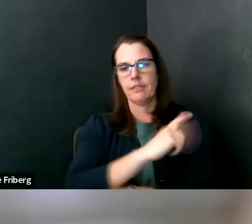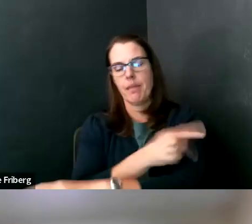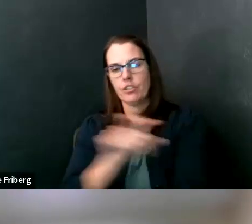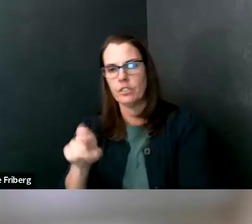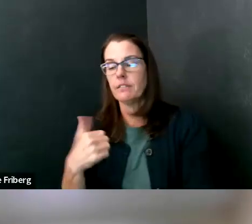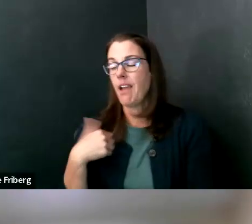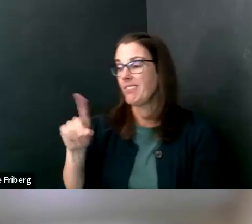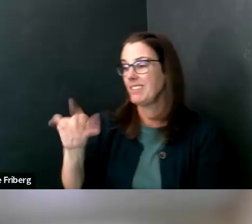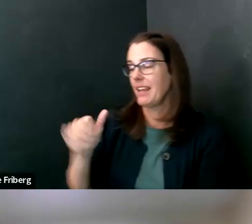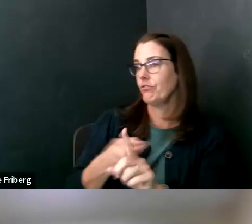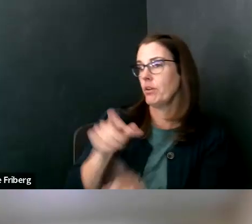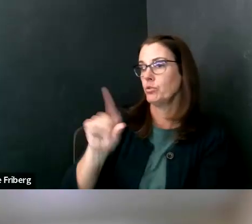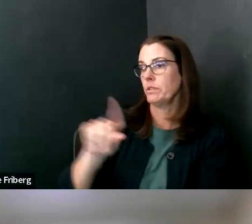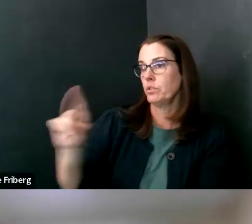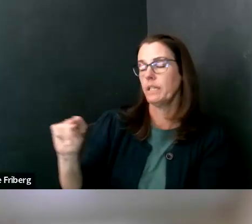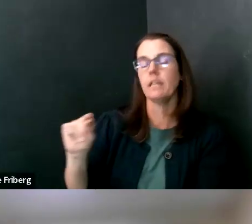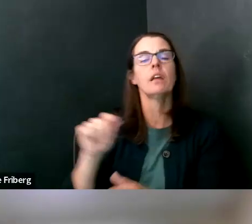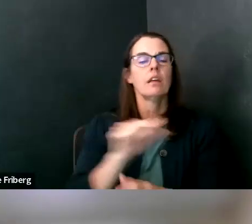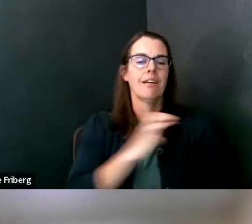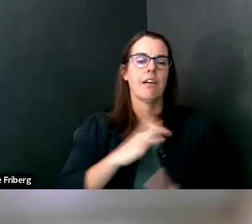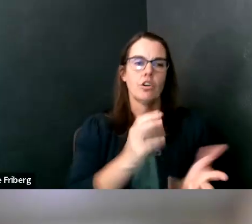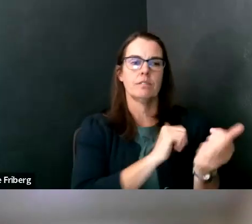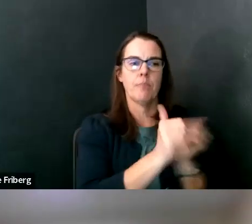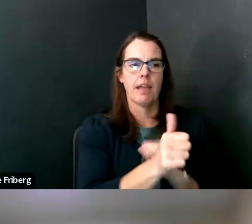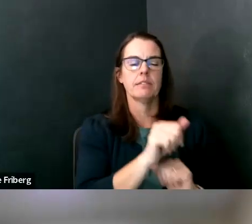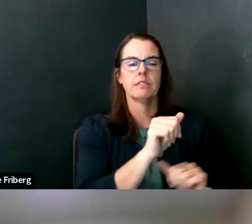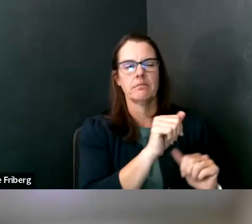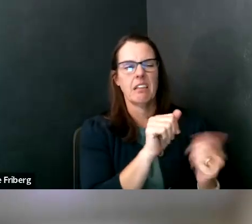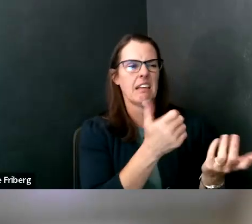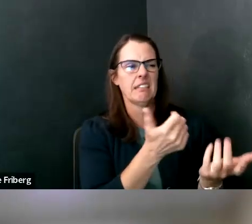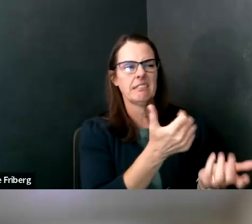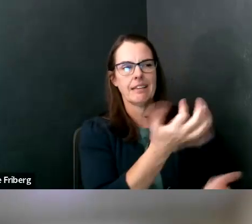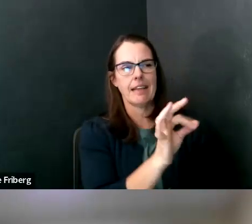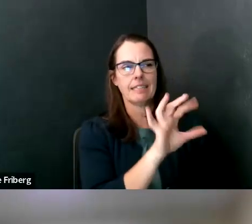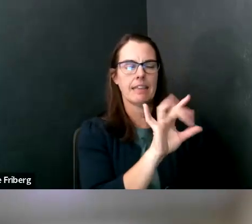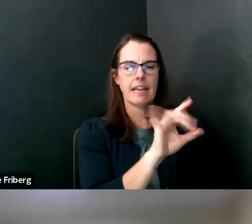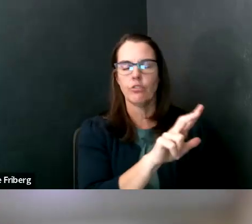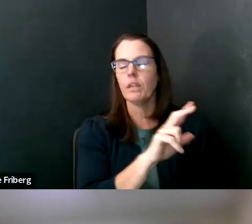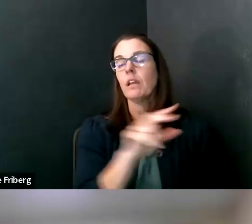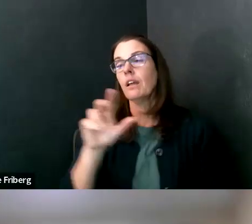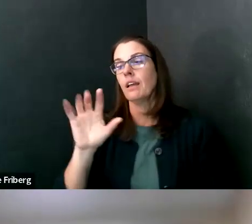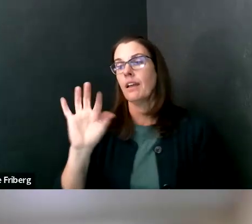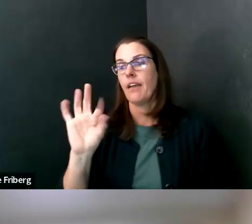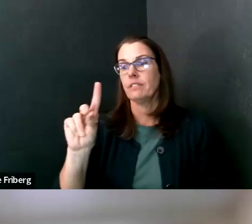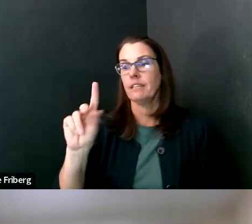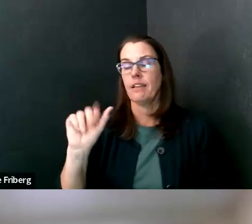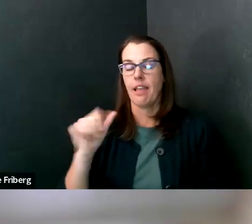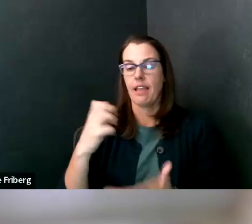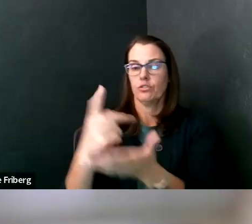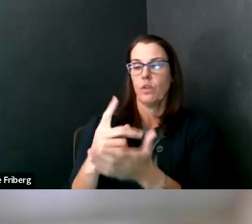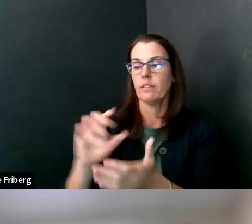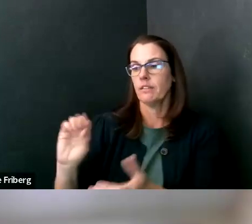show that since Congress passed the ODA in 1983, the FDA has granted 838 orphan drug indications